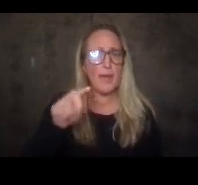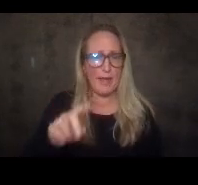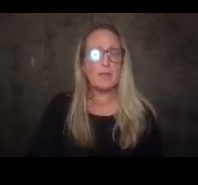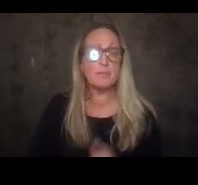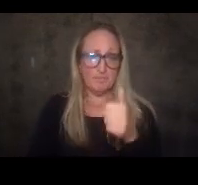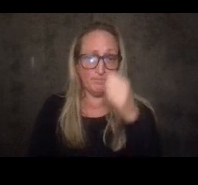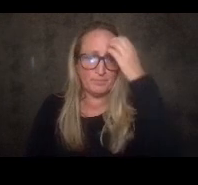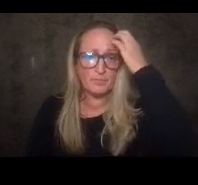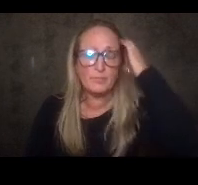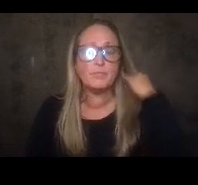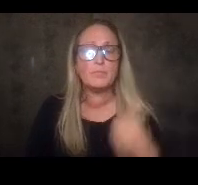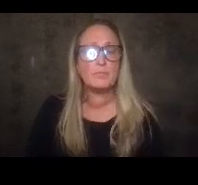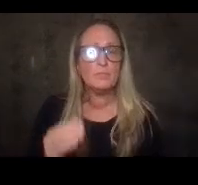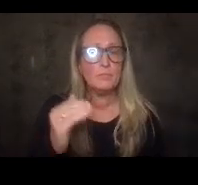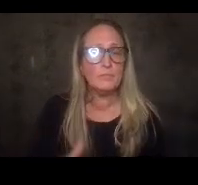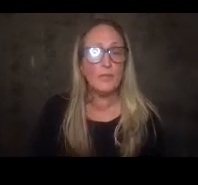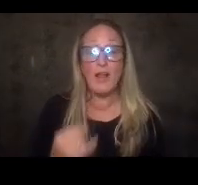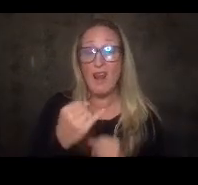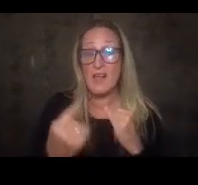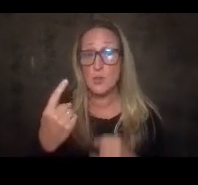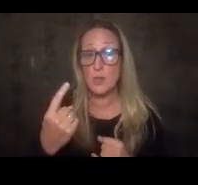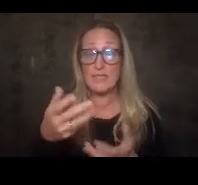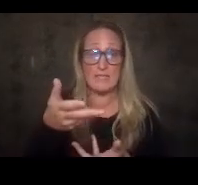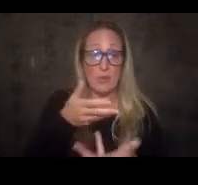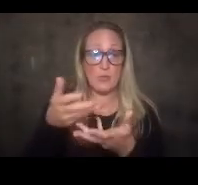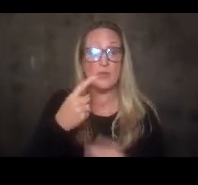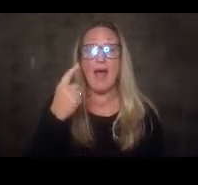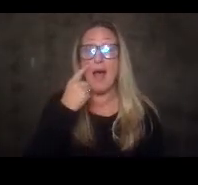Then our last area in interaction is. I control